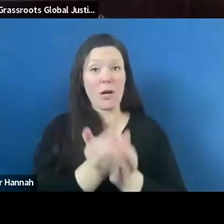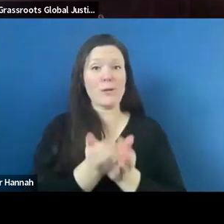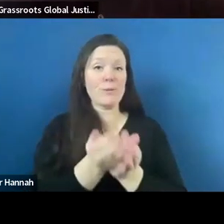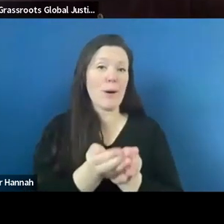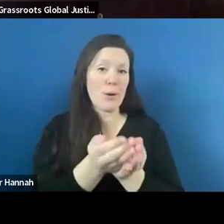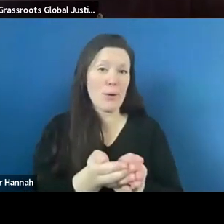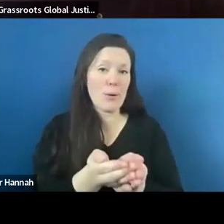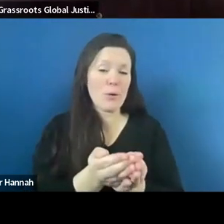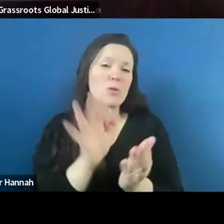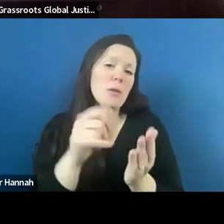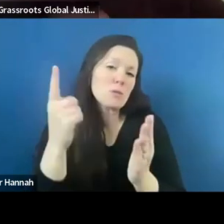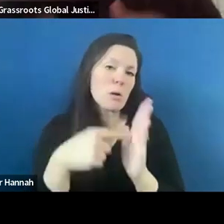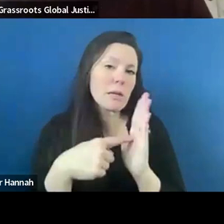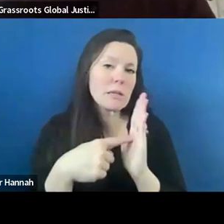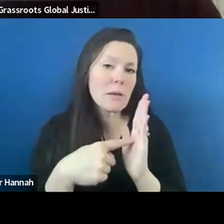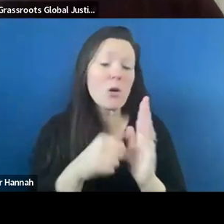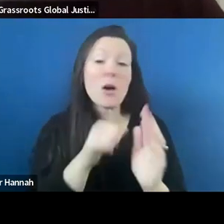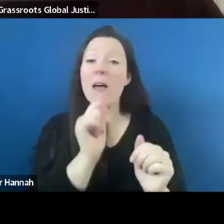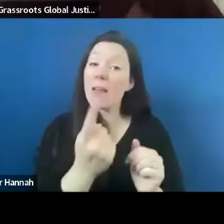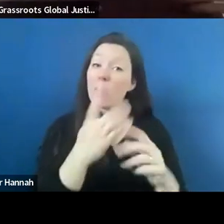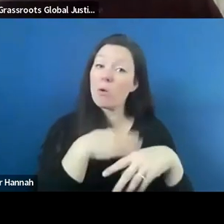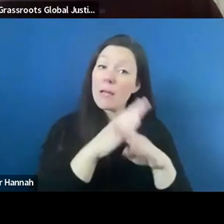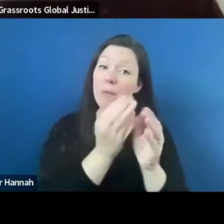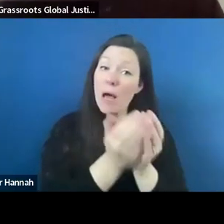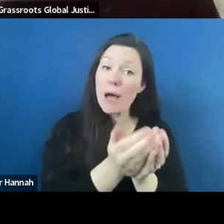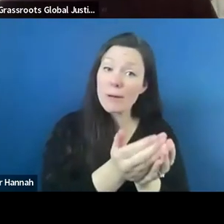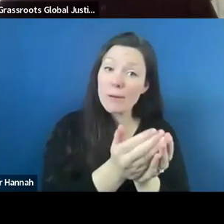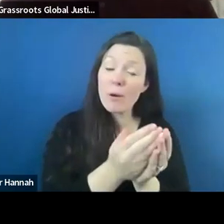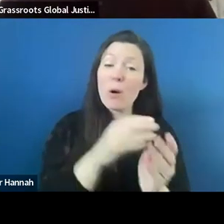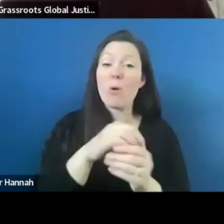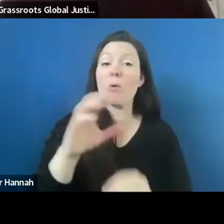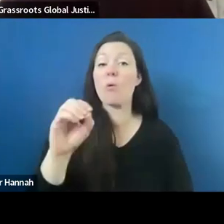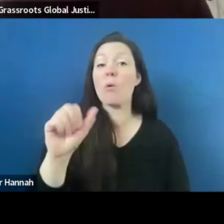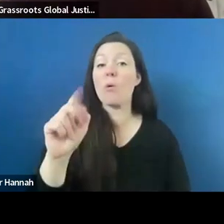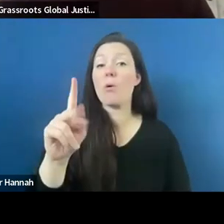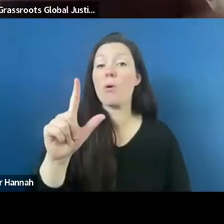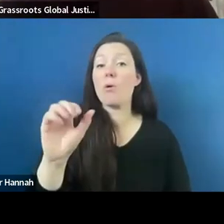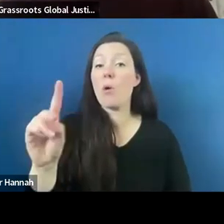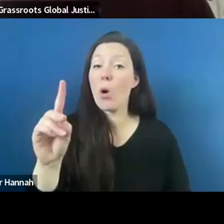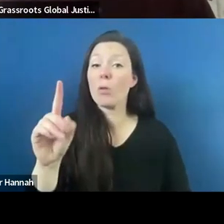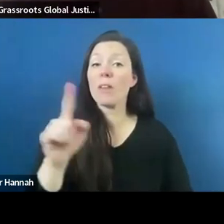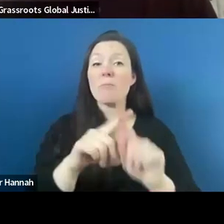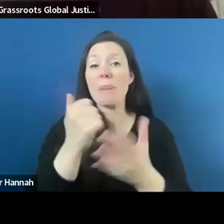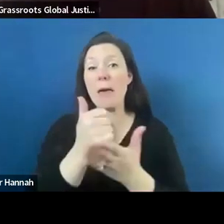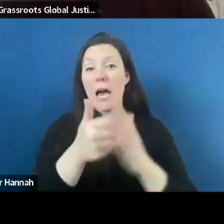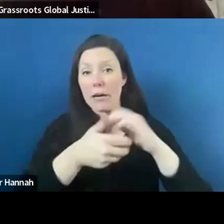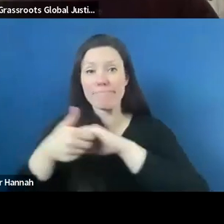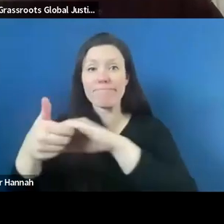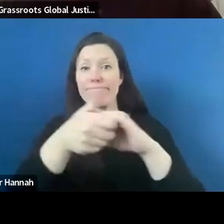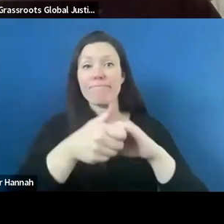and not only block the boat in Oakland, but also coordinate with others along the western coast all the way up to